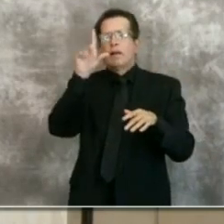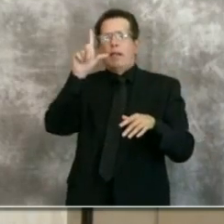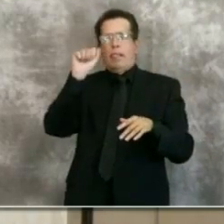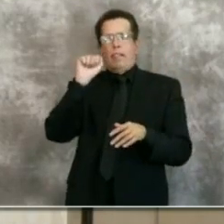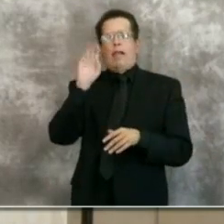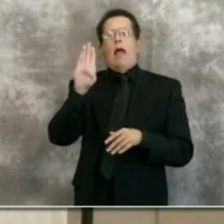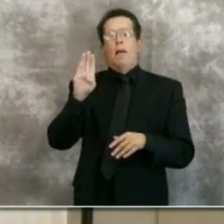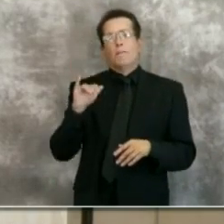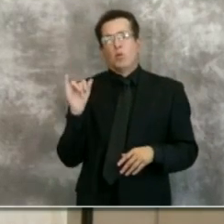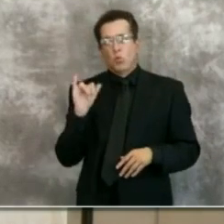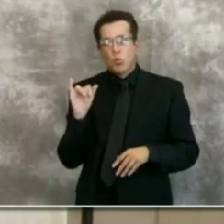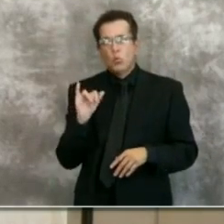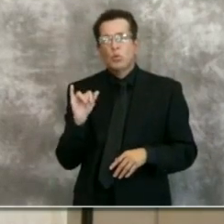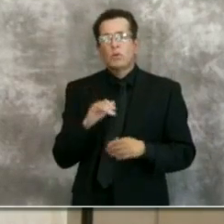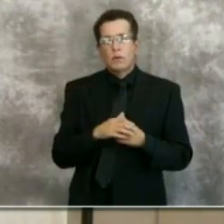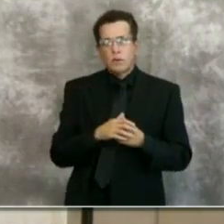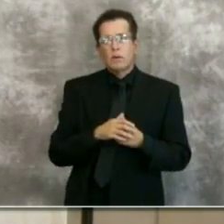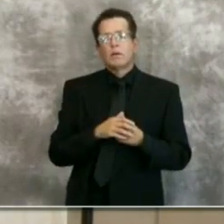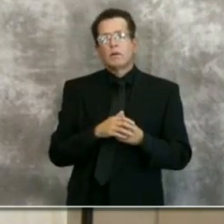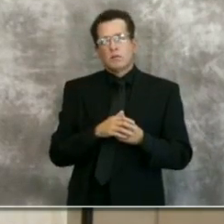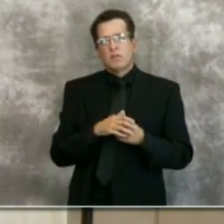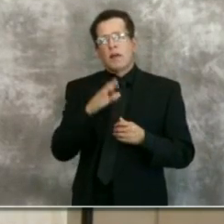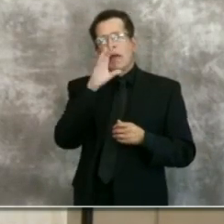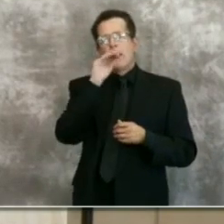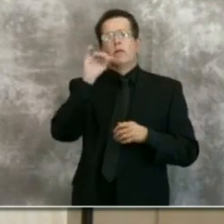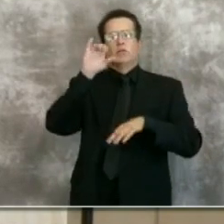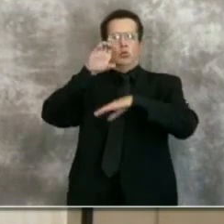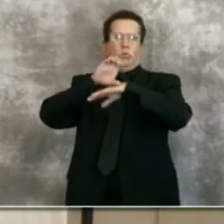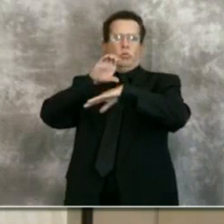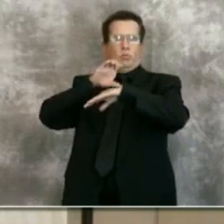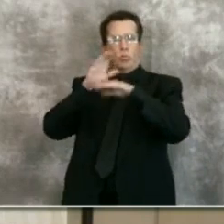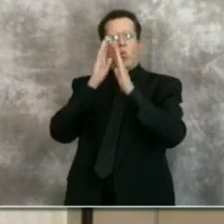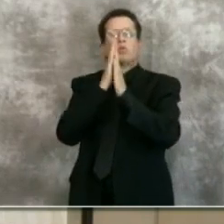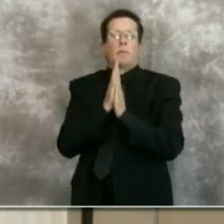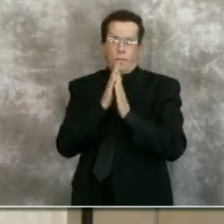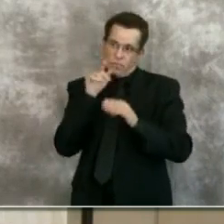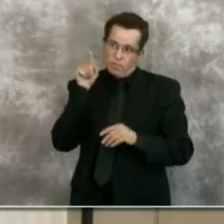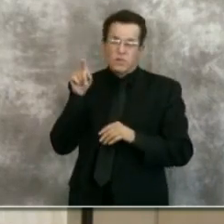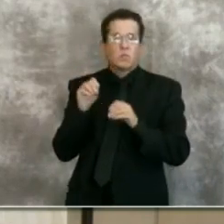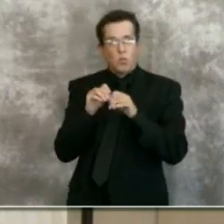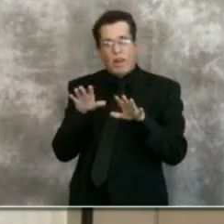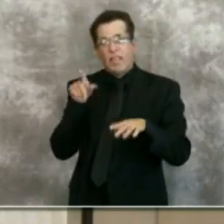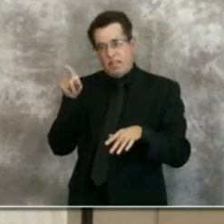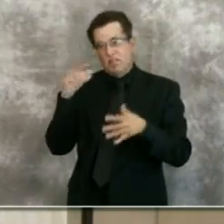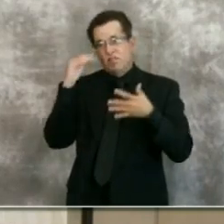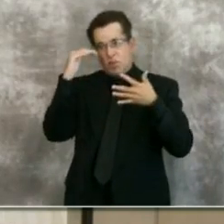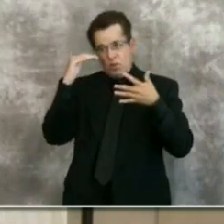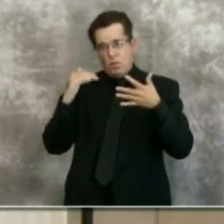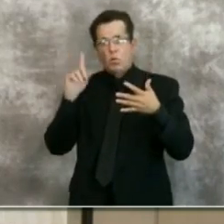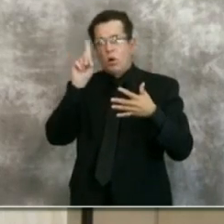FACILITY. GOVERNMENT SETTING A RESIDENT OR A LETTER TO RESIDENTS OR LABORATORY. A